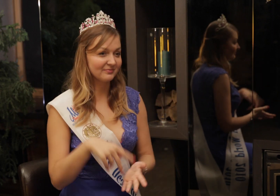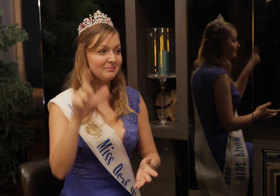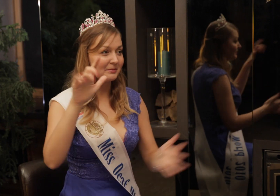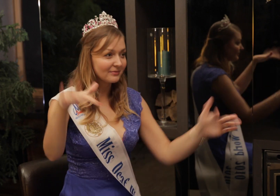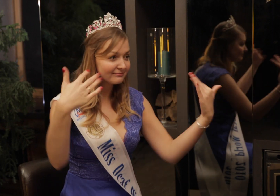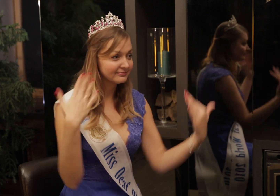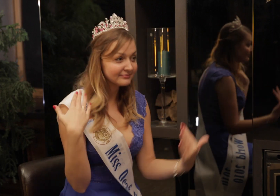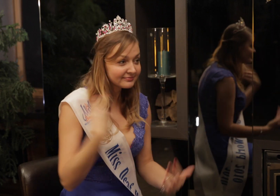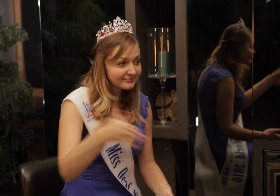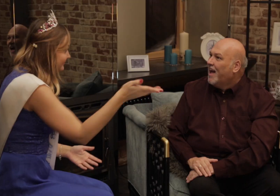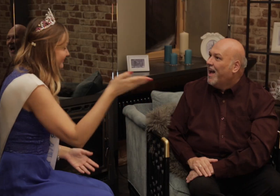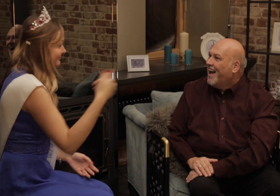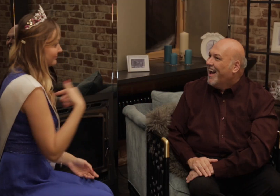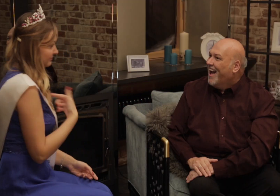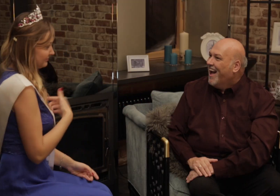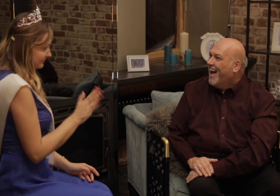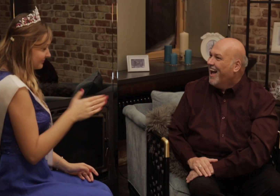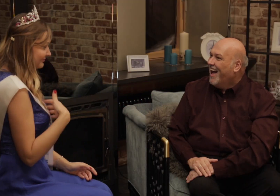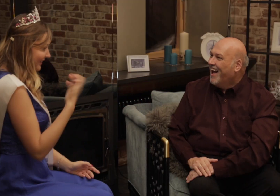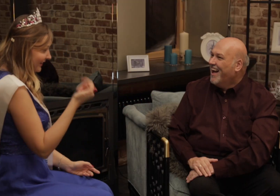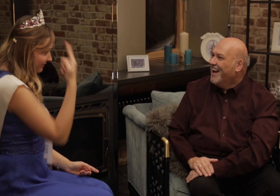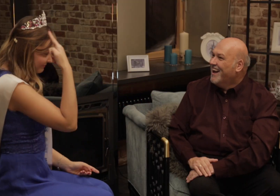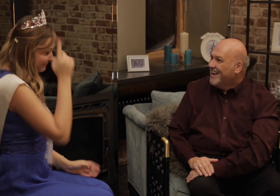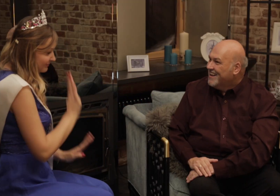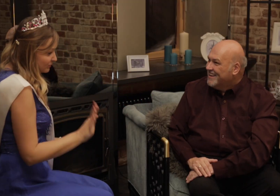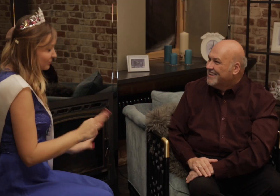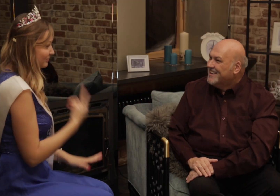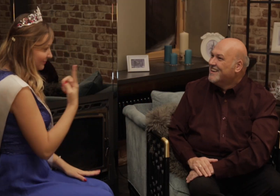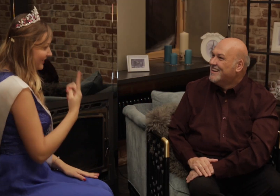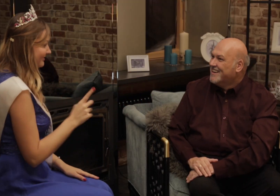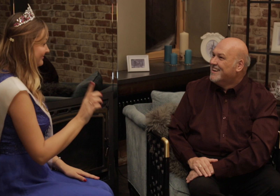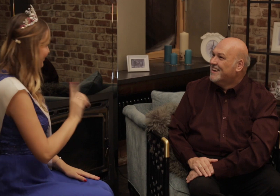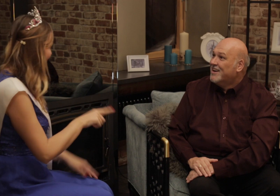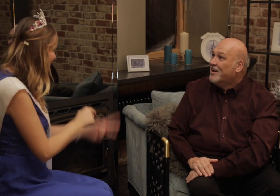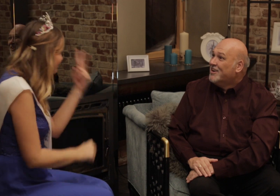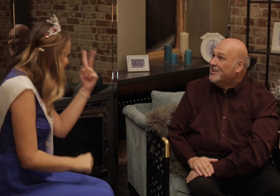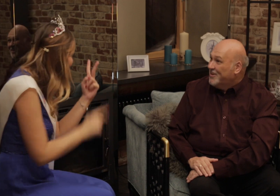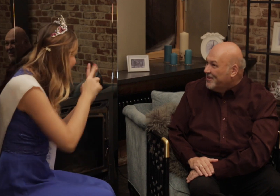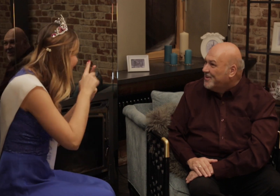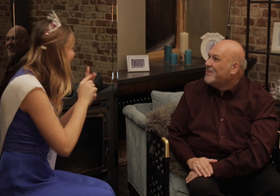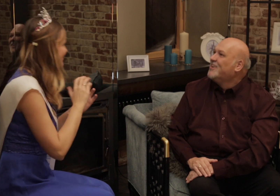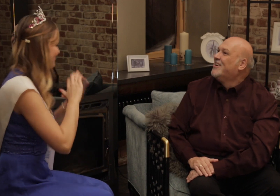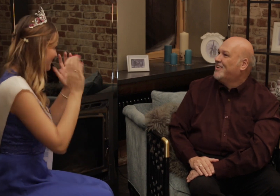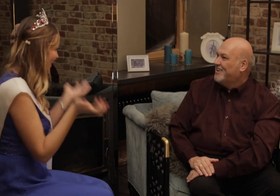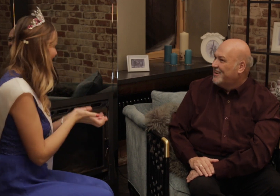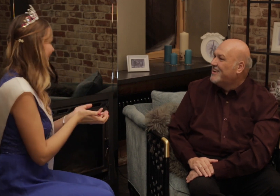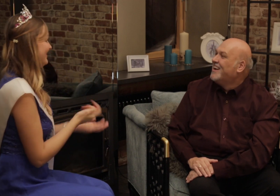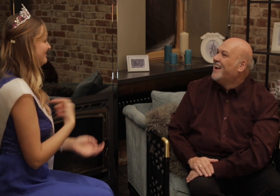When they announced me as the winner, I said it’s not possible because I’ve already been crowned. But, it was true - I won miss world as well!